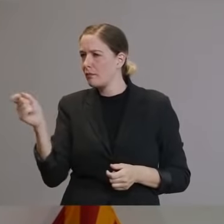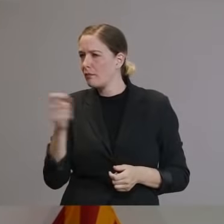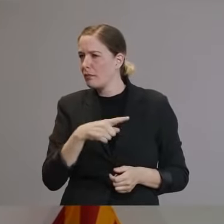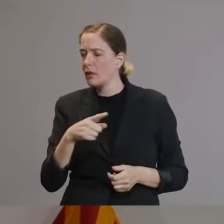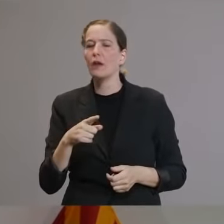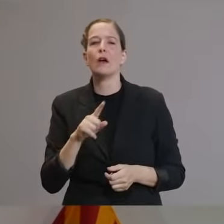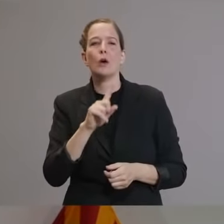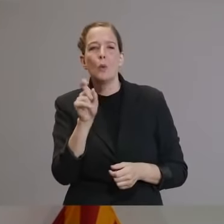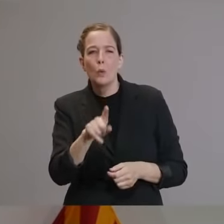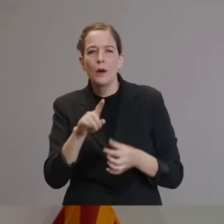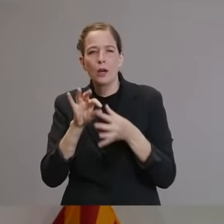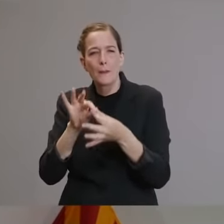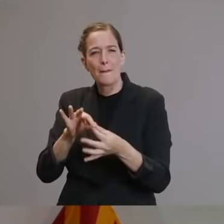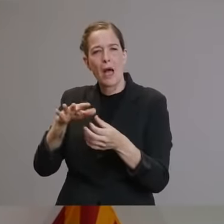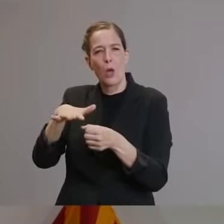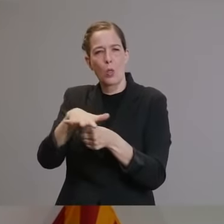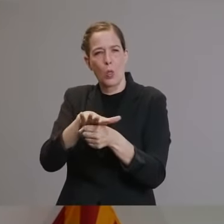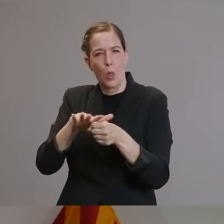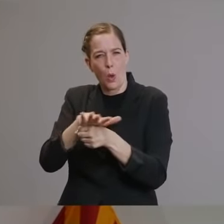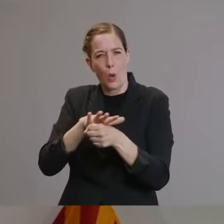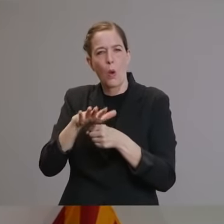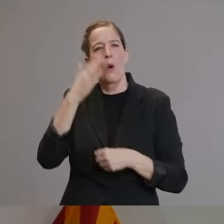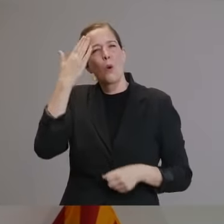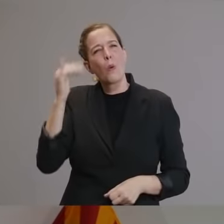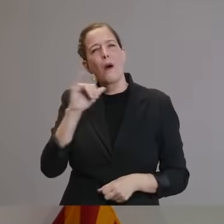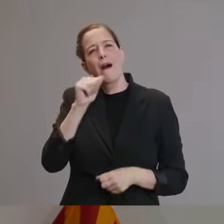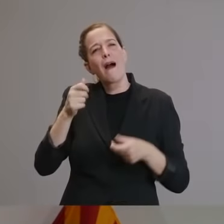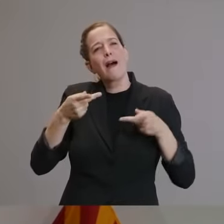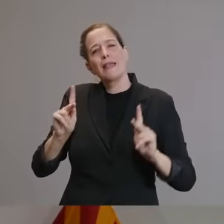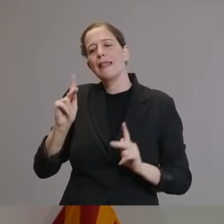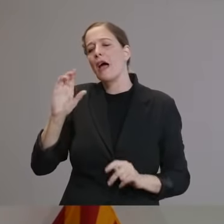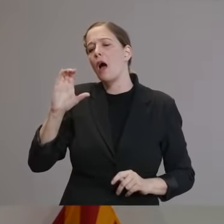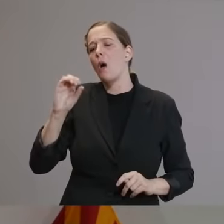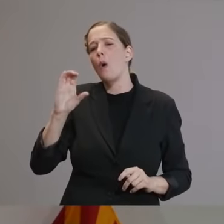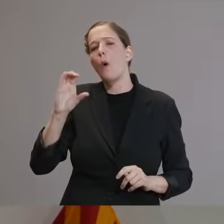WHY NOT ALLOW COCONINO COUNTY HEALTH OFFICIALS OR MARICOPA COUNTY HEALTH OFFICIALS, OR SANTA